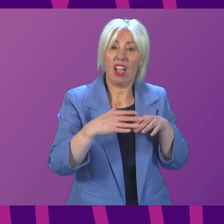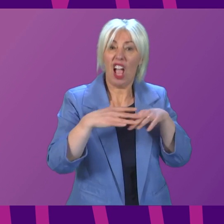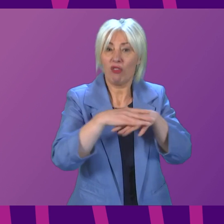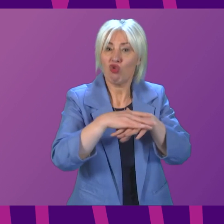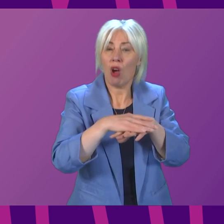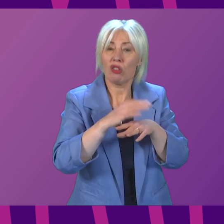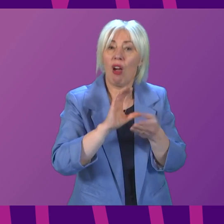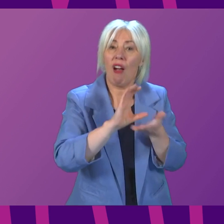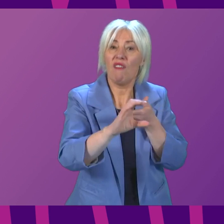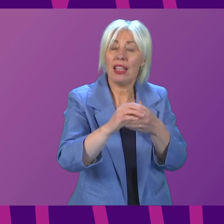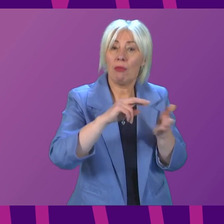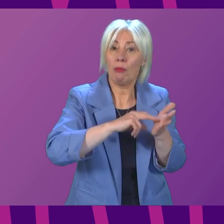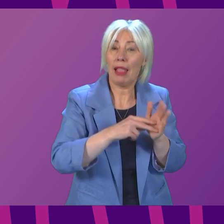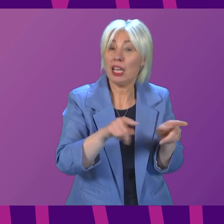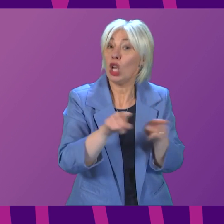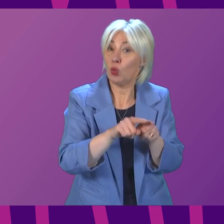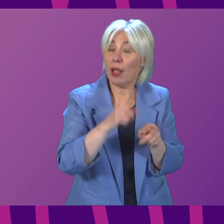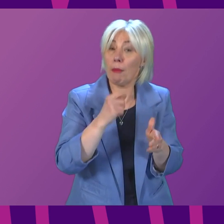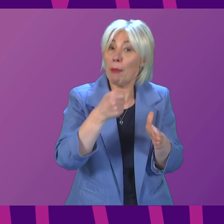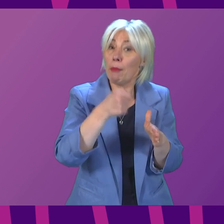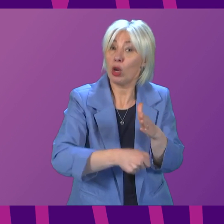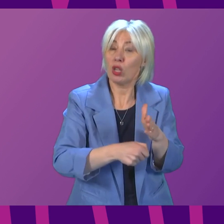As has just been noted, that includes the purchase of the MV Loch Frisa.